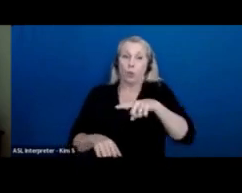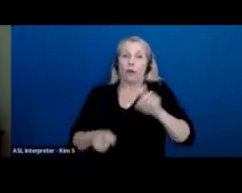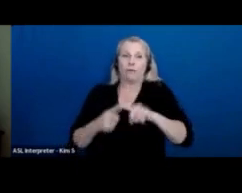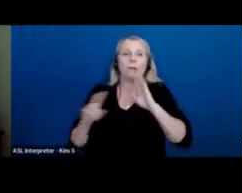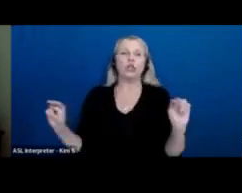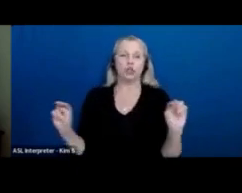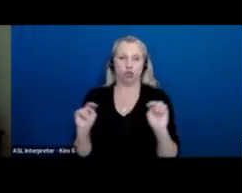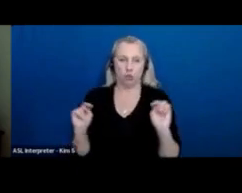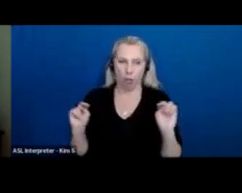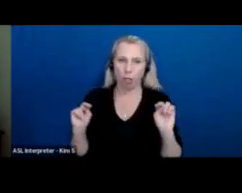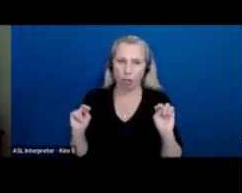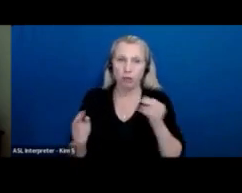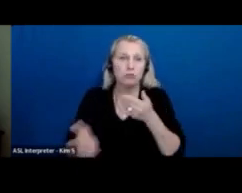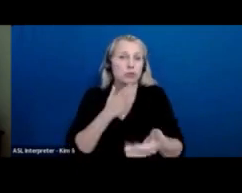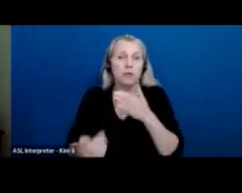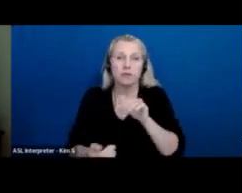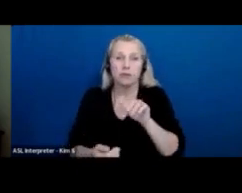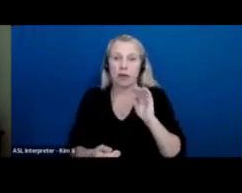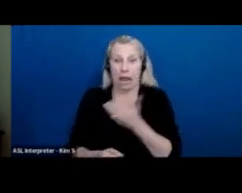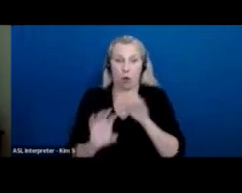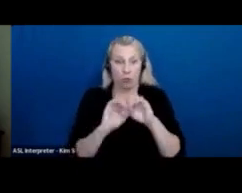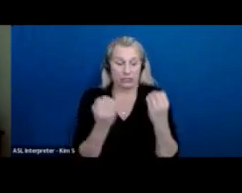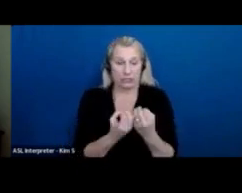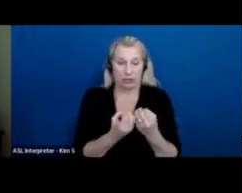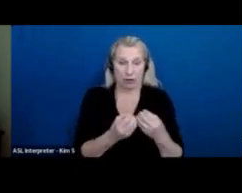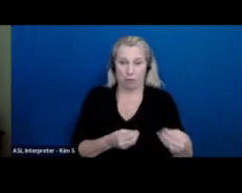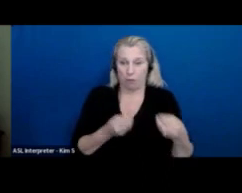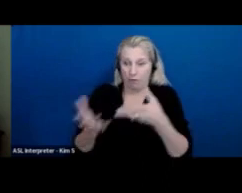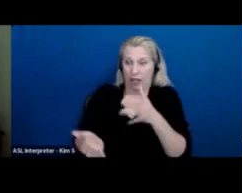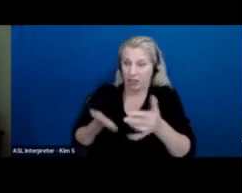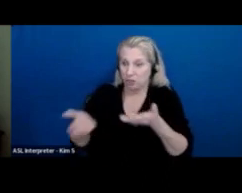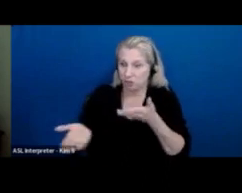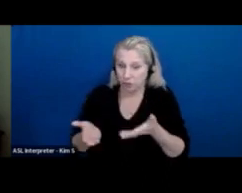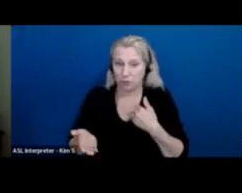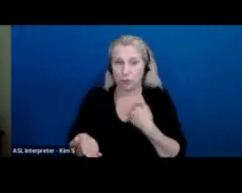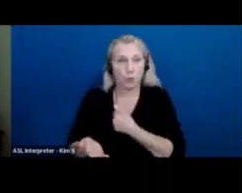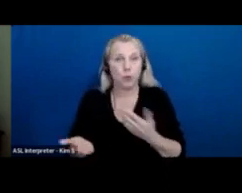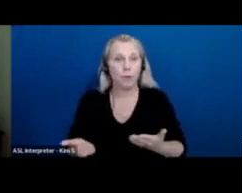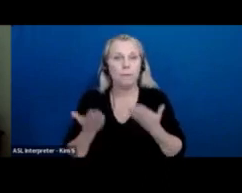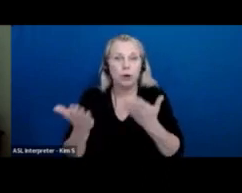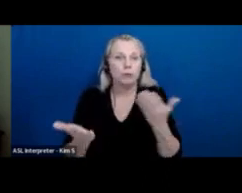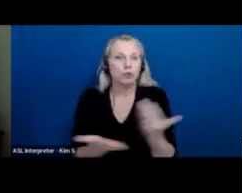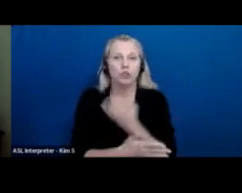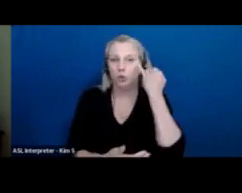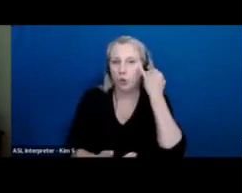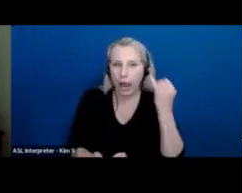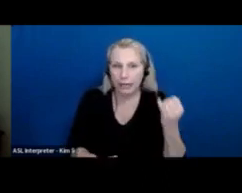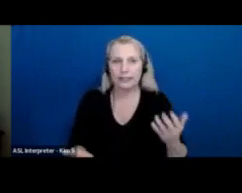provided by someone else in our organization, that we are bringing new ideas and we're